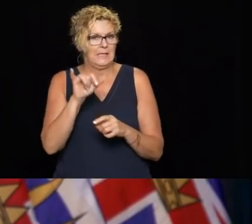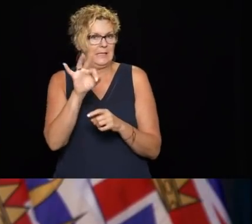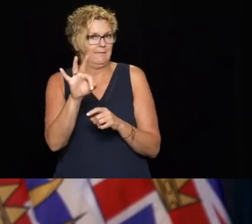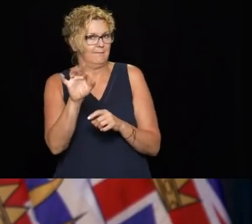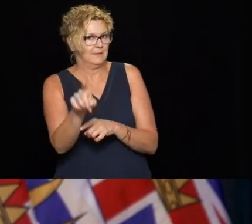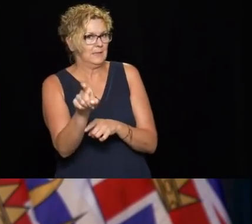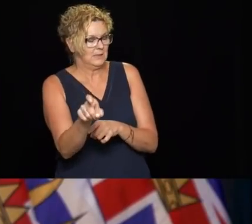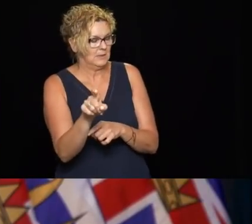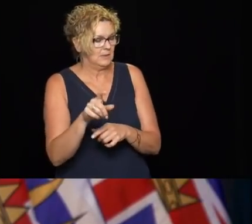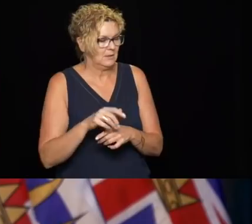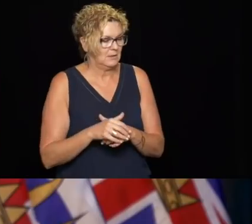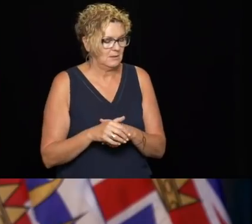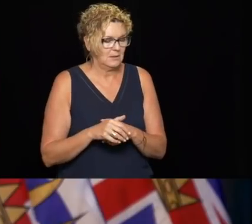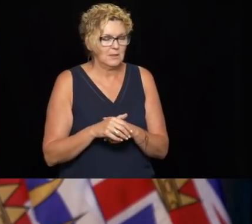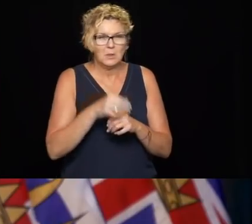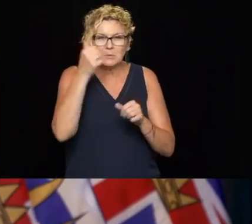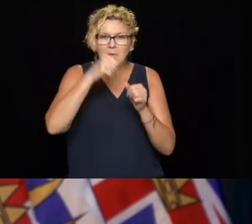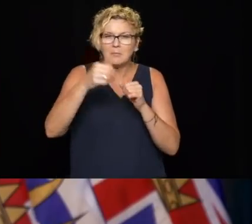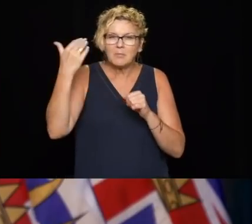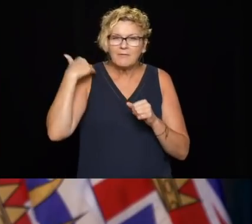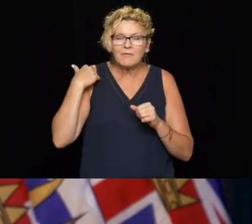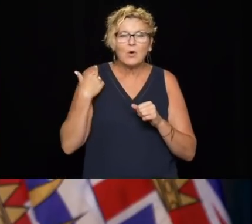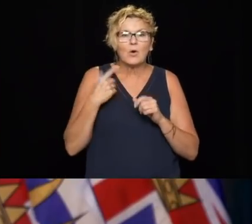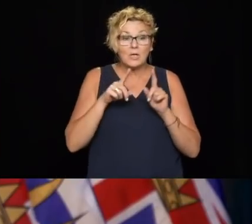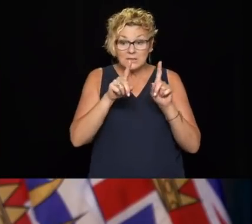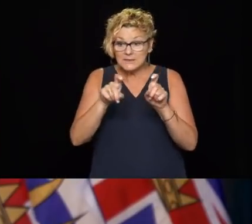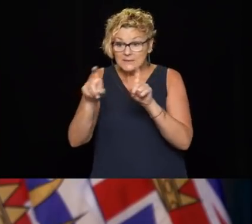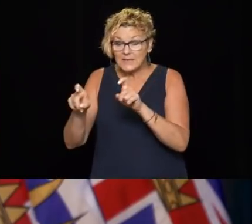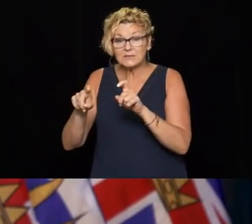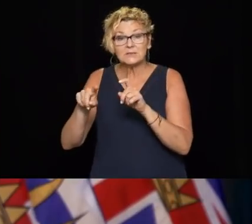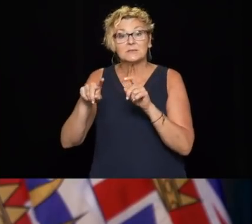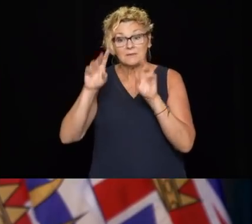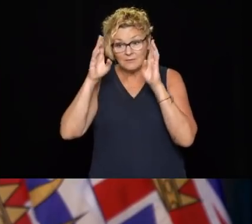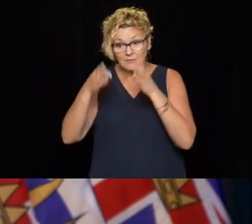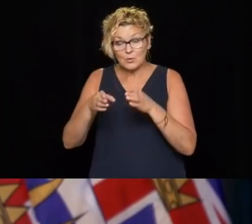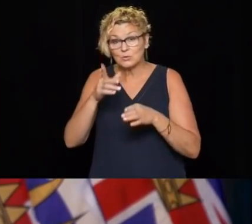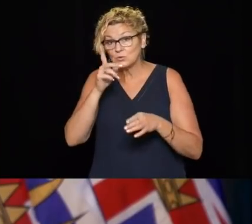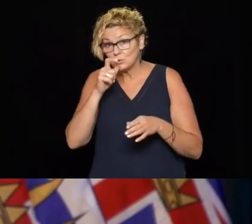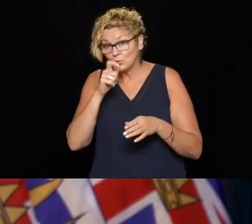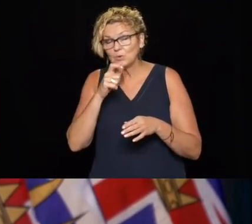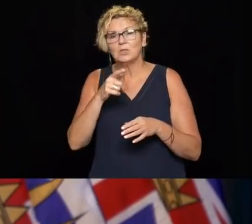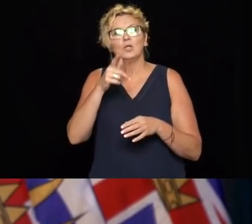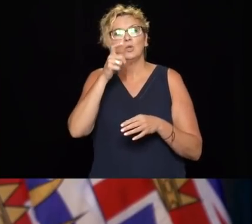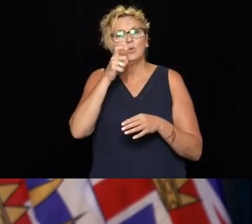The number of test we do every day depends on the amount of disease we have in our community, the